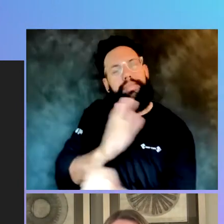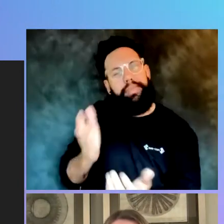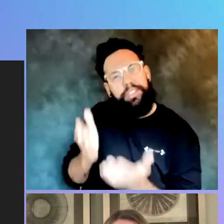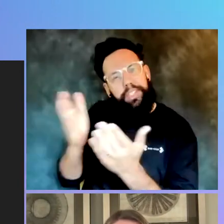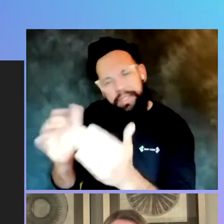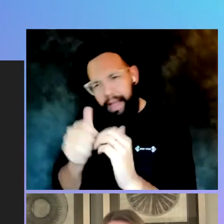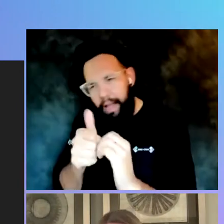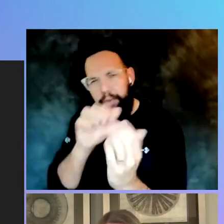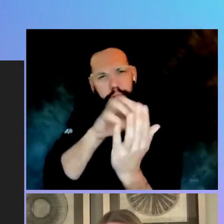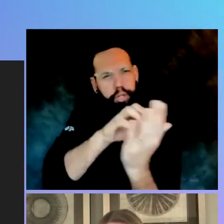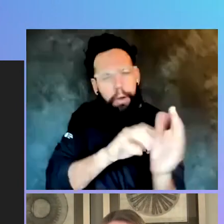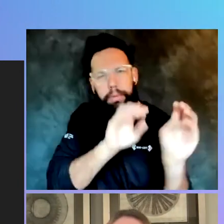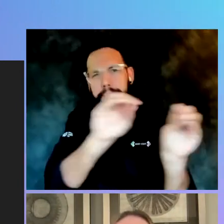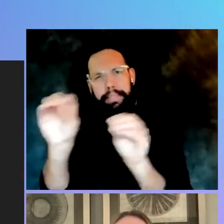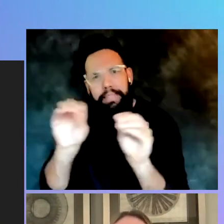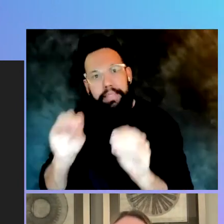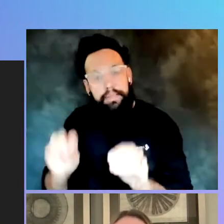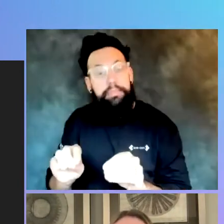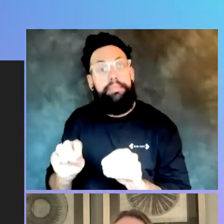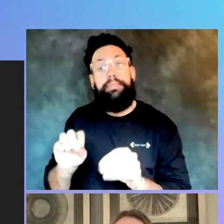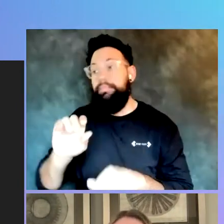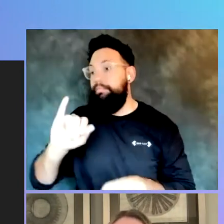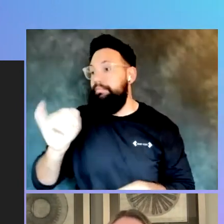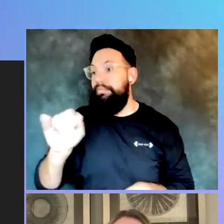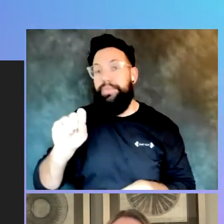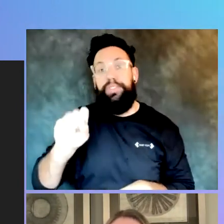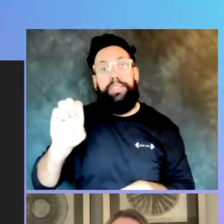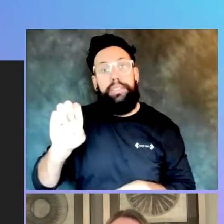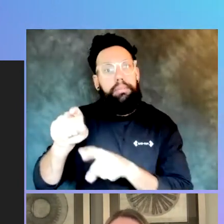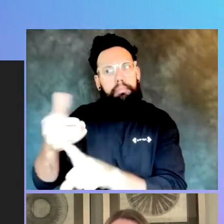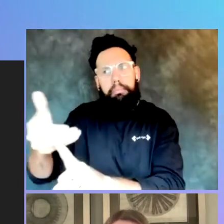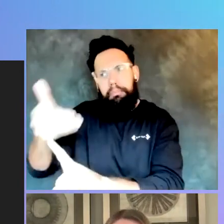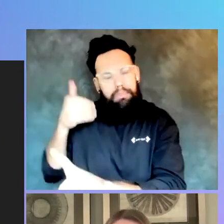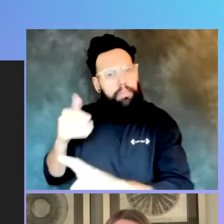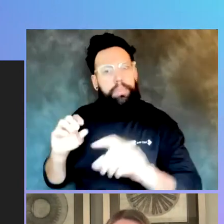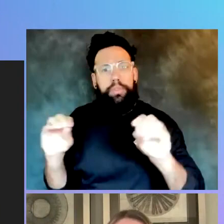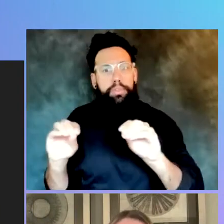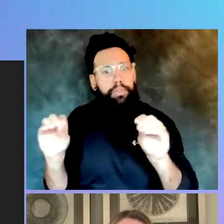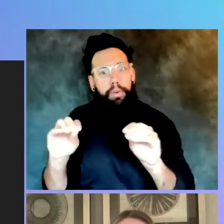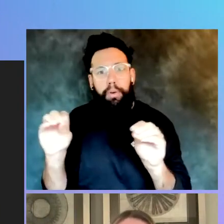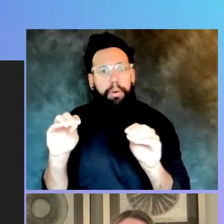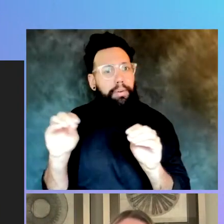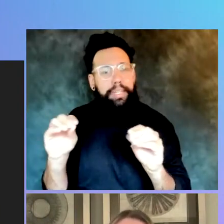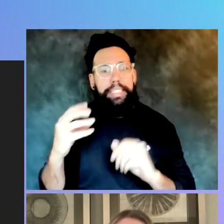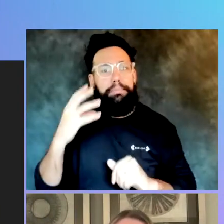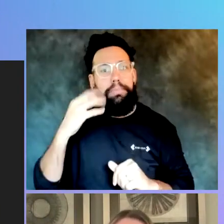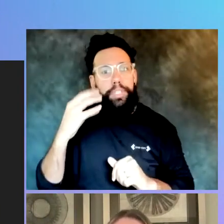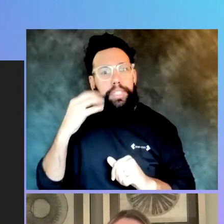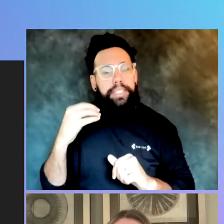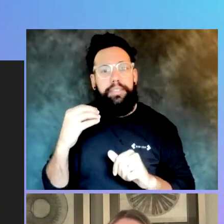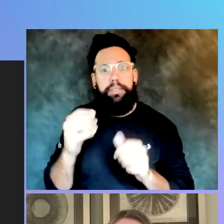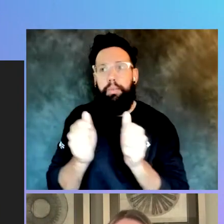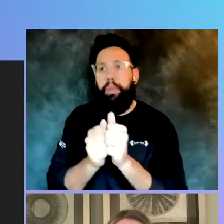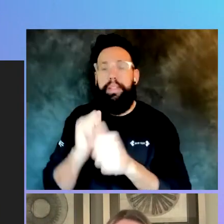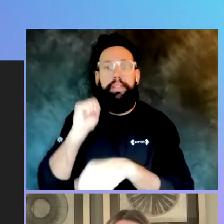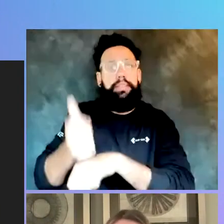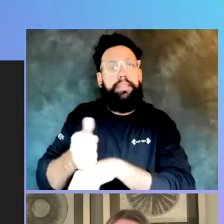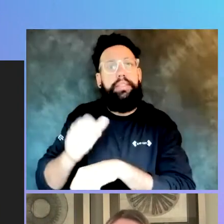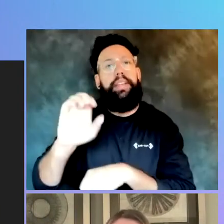experience, used GitHub Copilot to create a Chrome extension aimed at improving online text